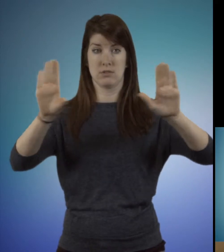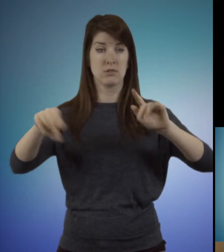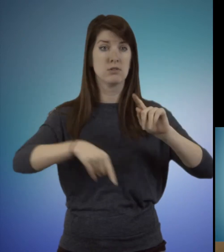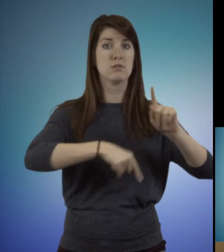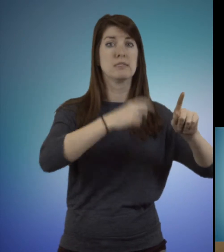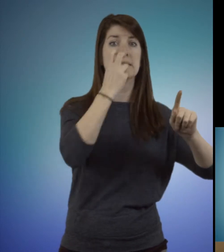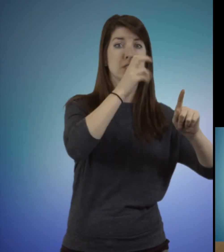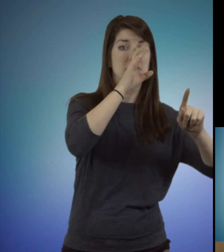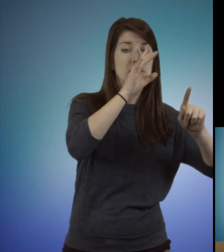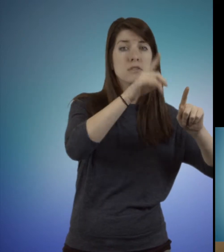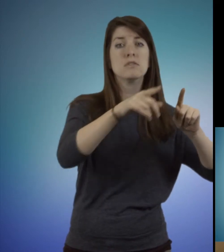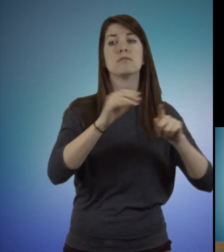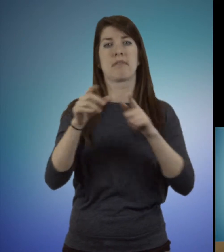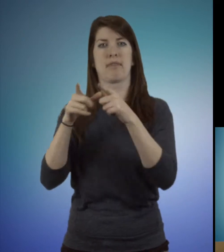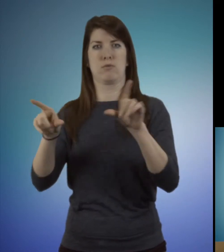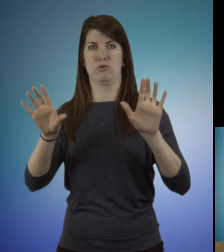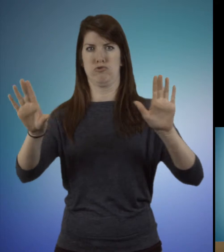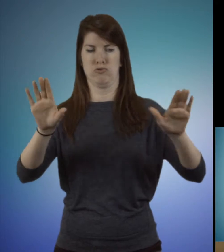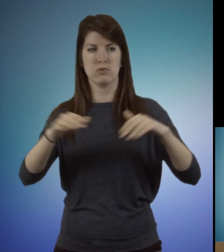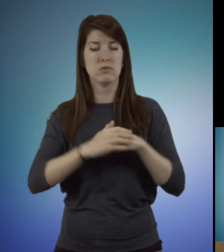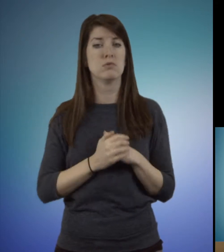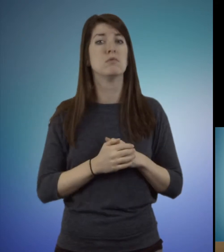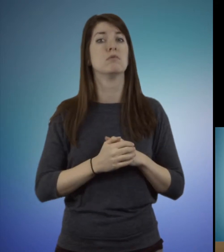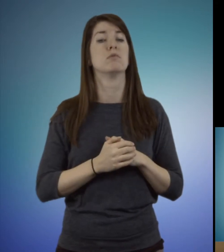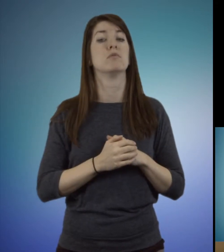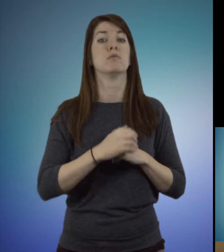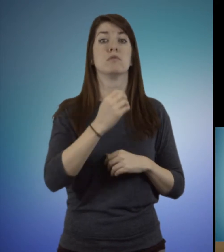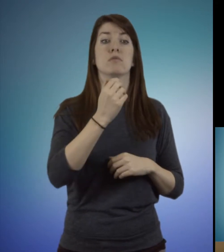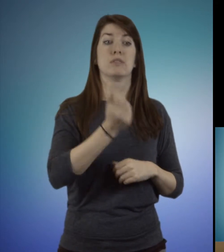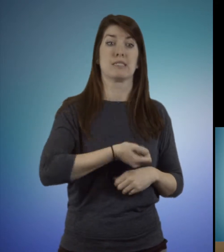or specifically, expressive language versus receptive language,